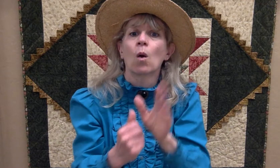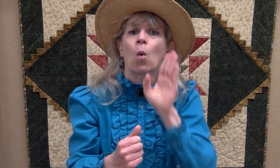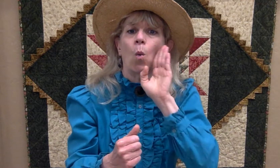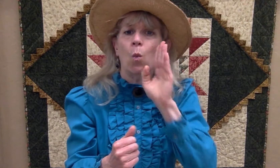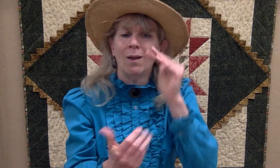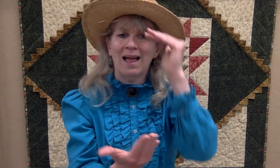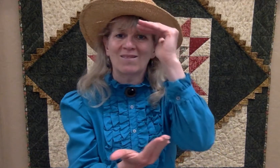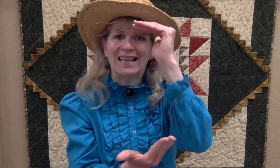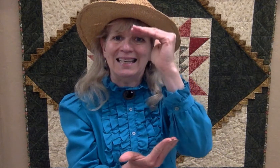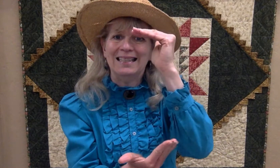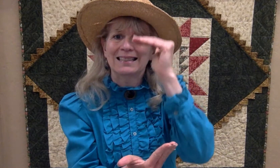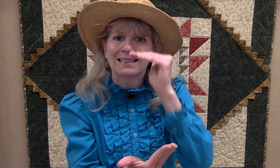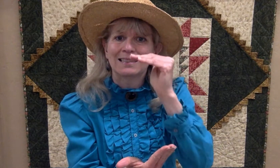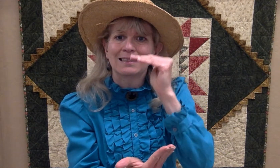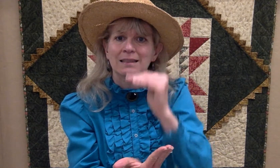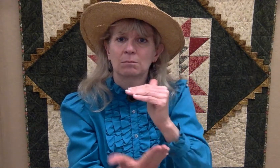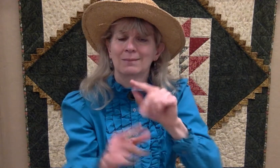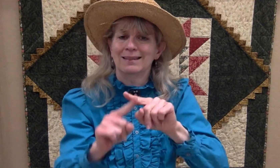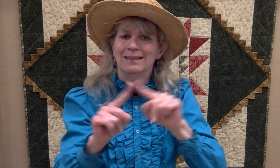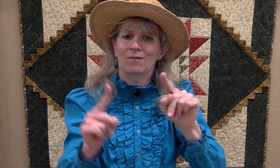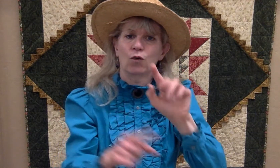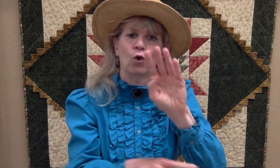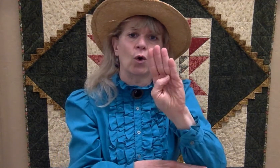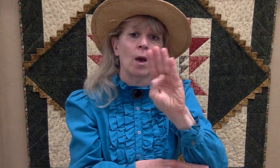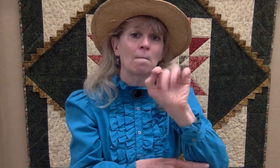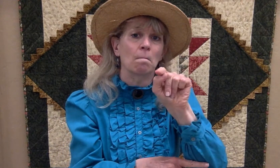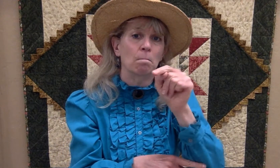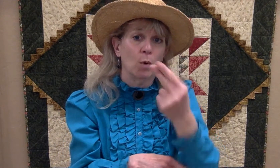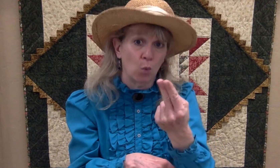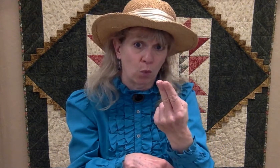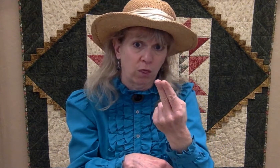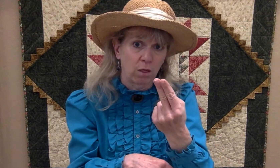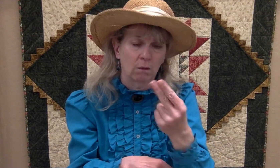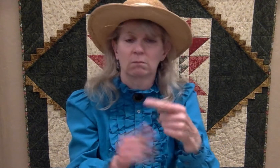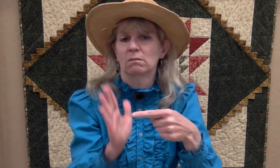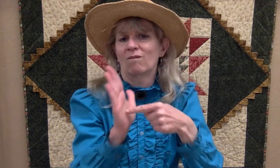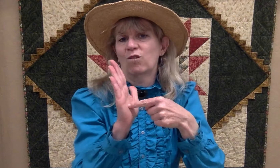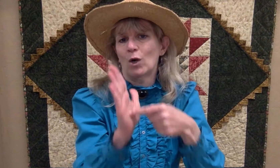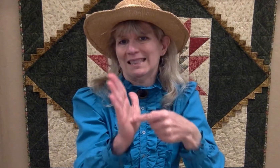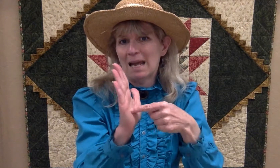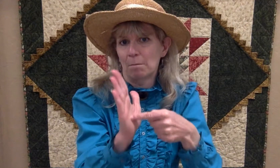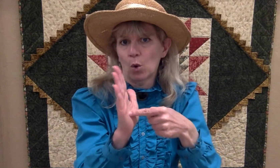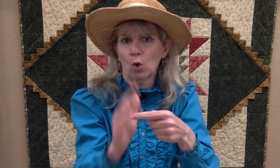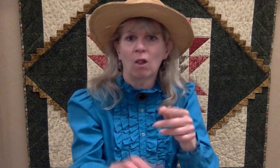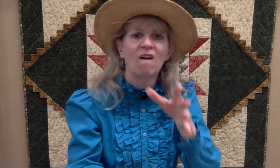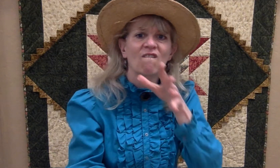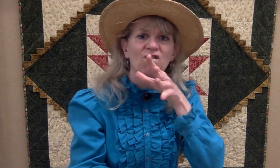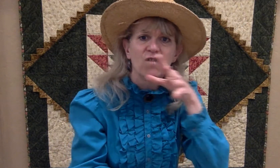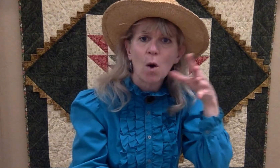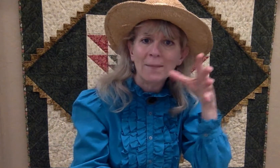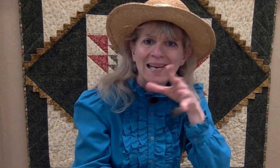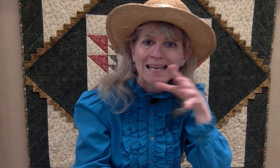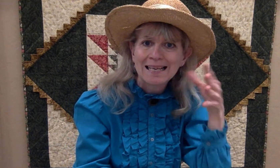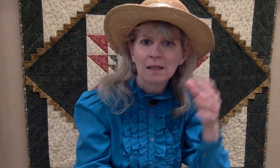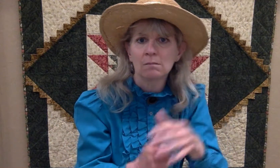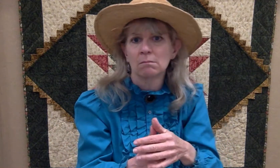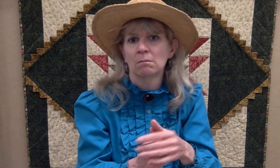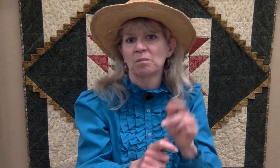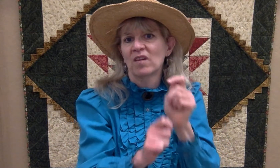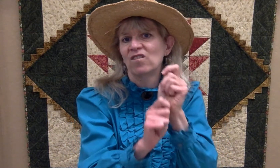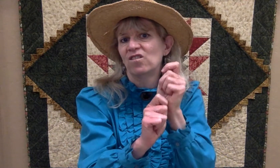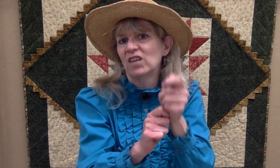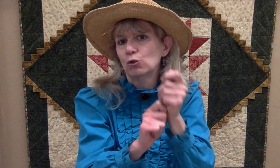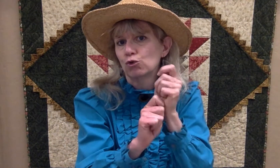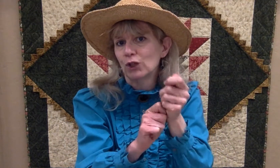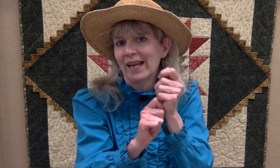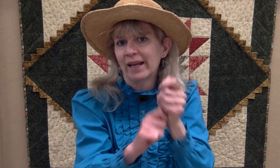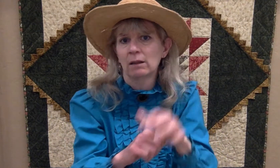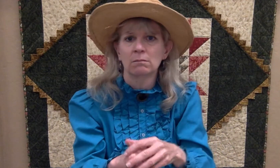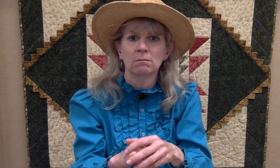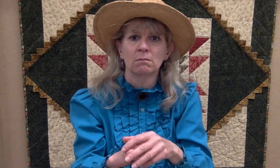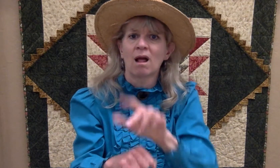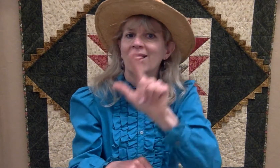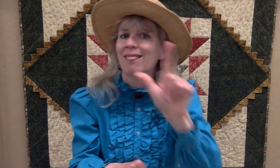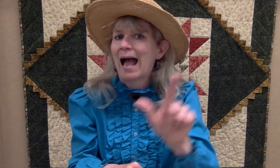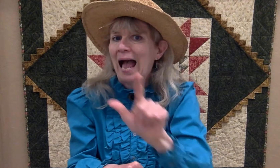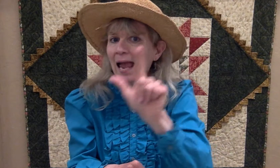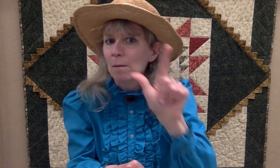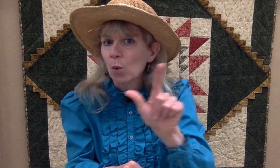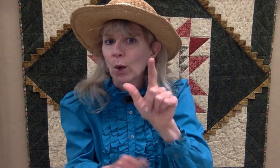There will be a list of different booths. For example, farming, fishing, library,